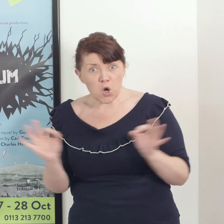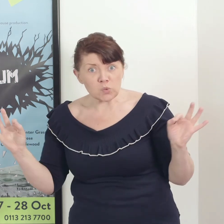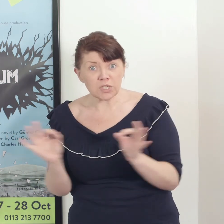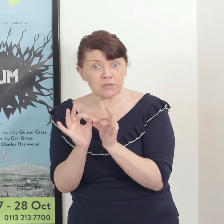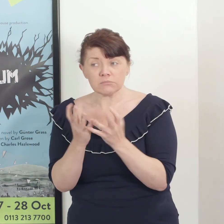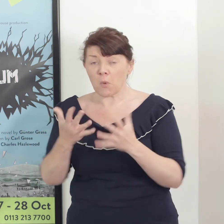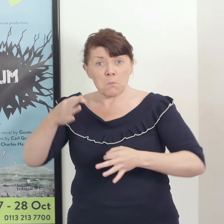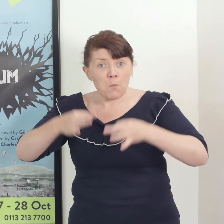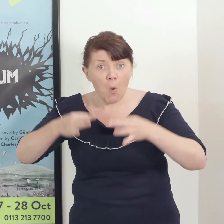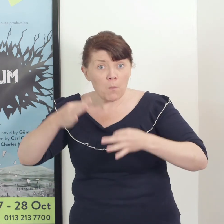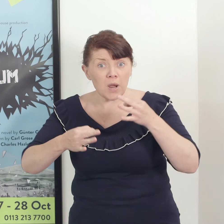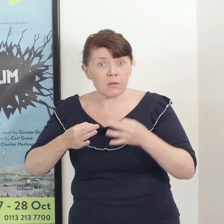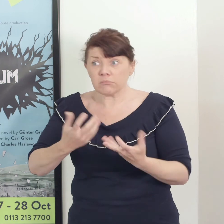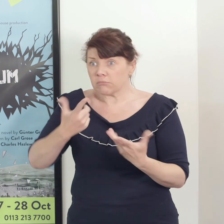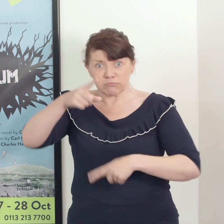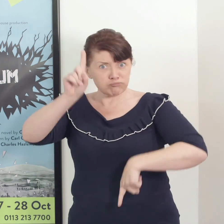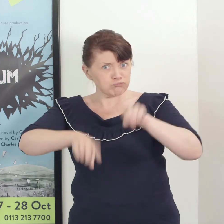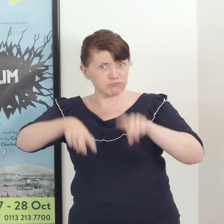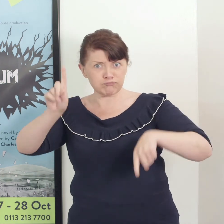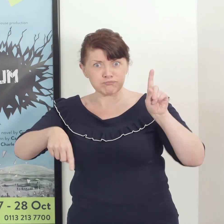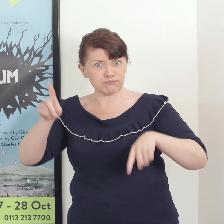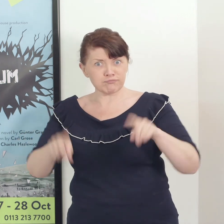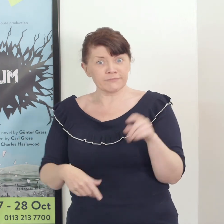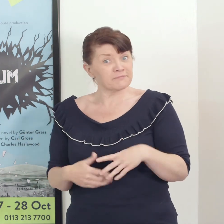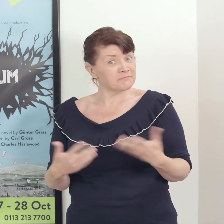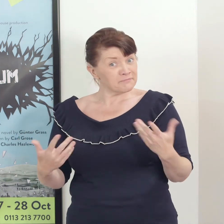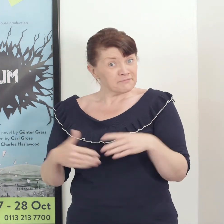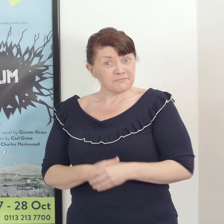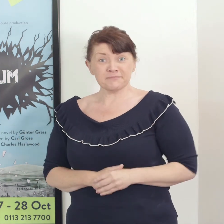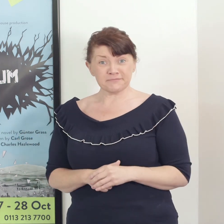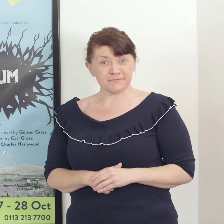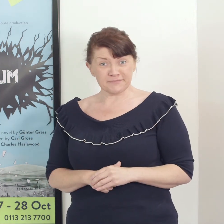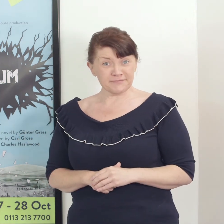There will be puppets and music!